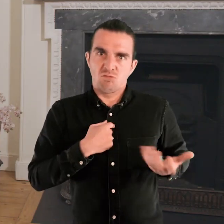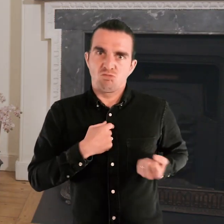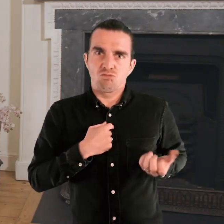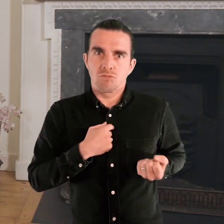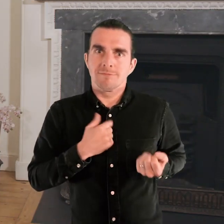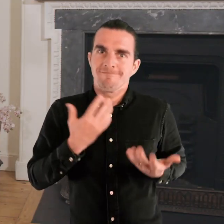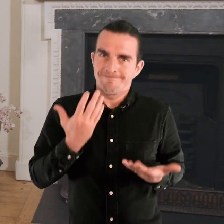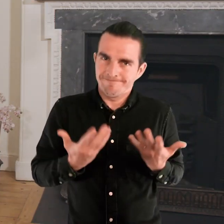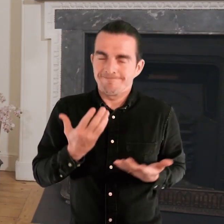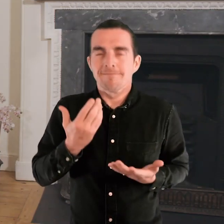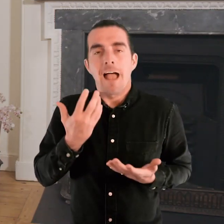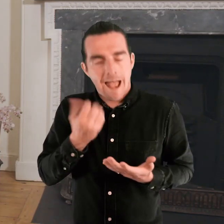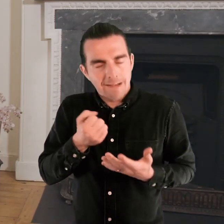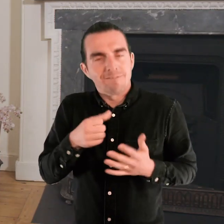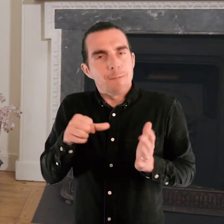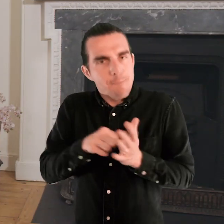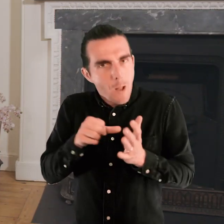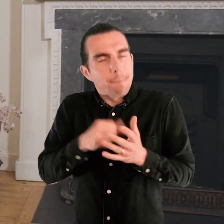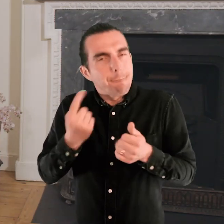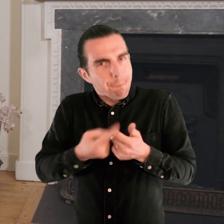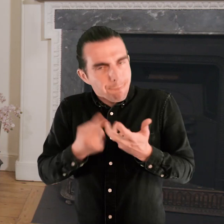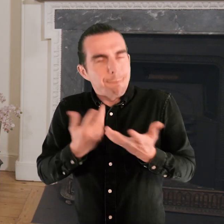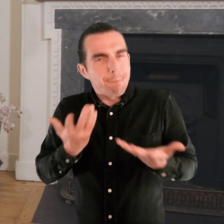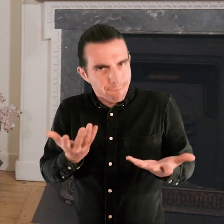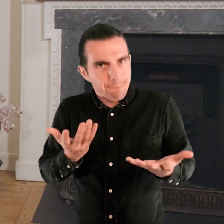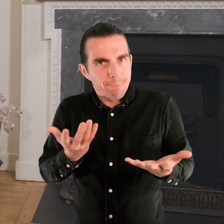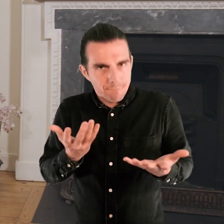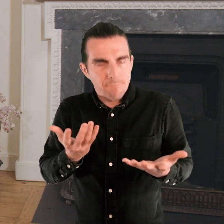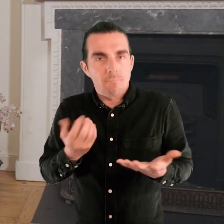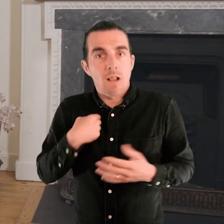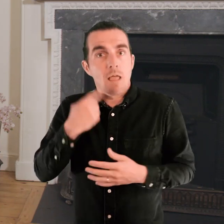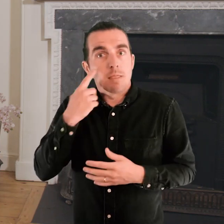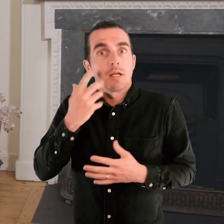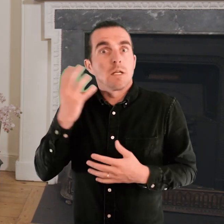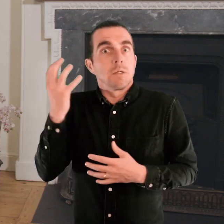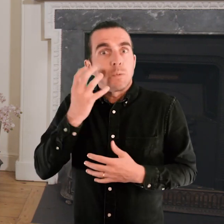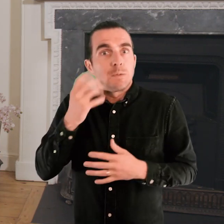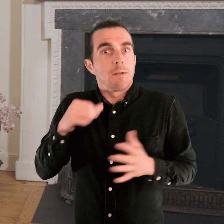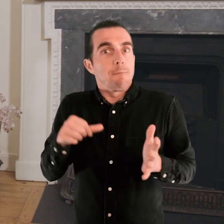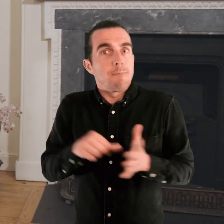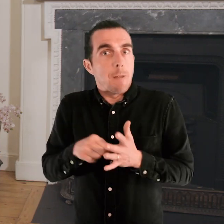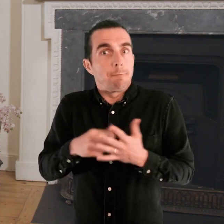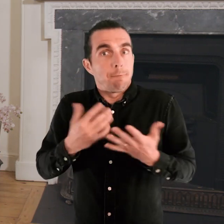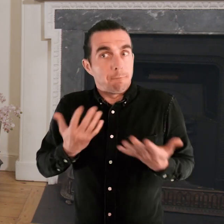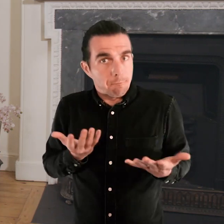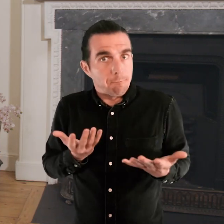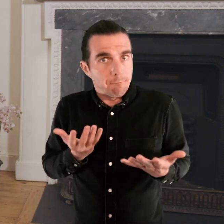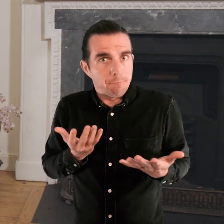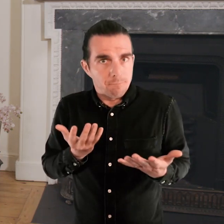significant problems with the UBI idea; but I think there’s even a way,